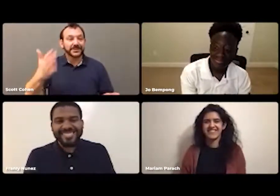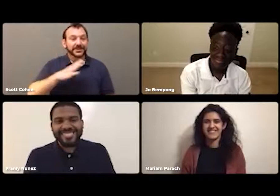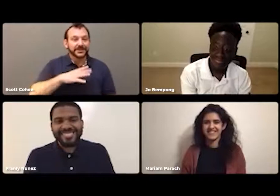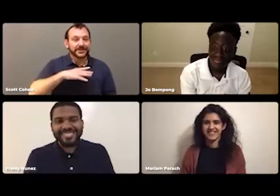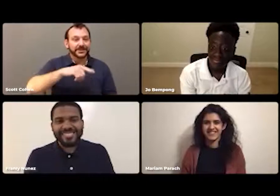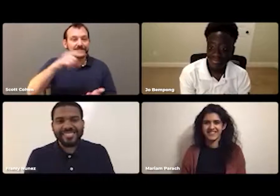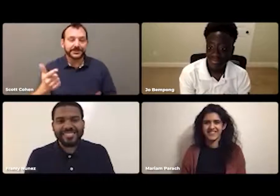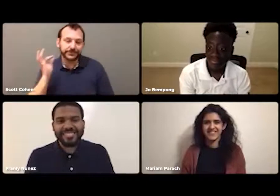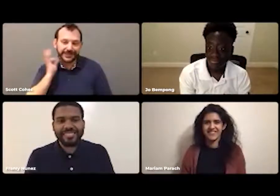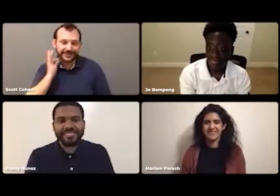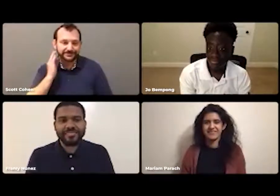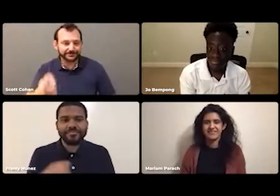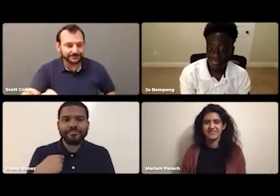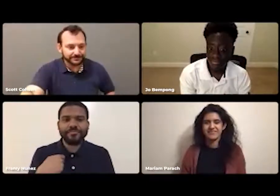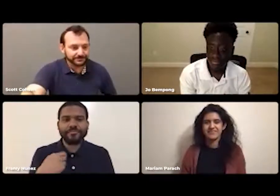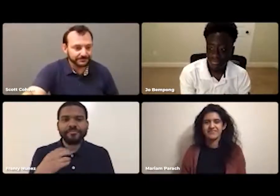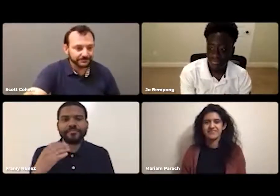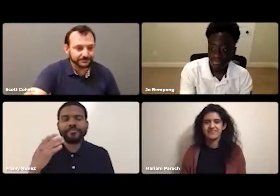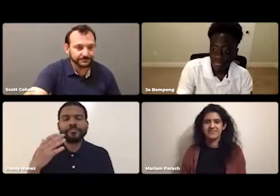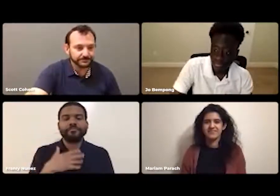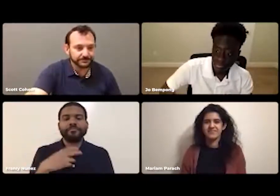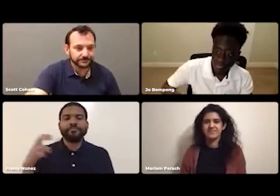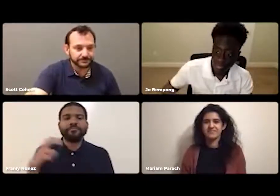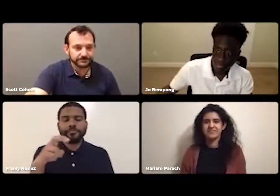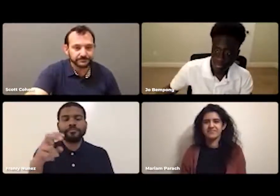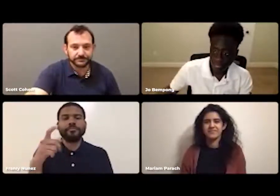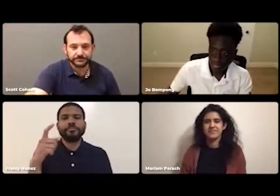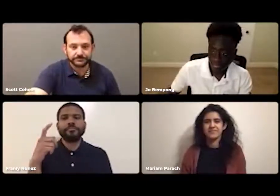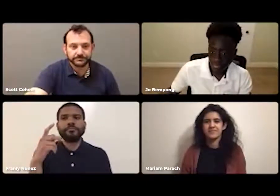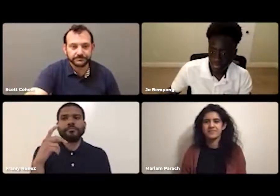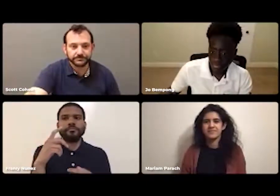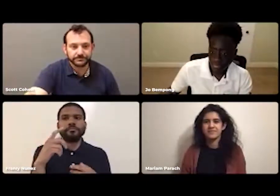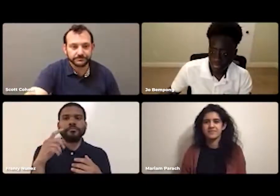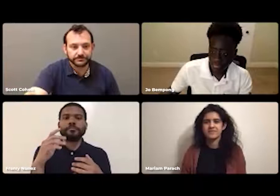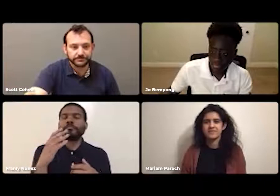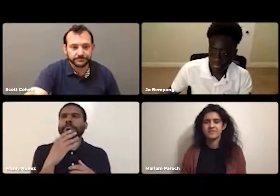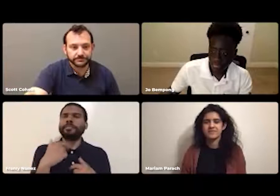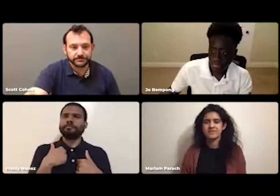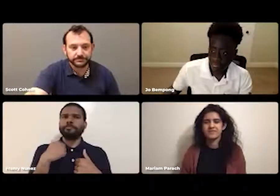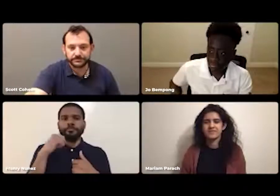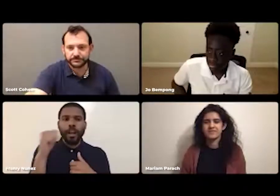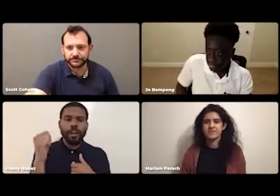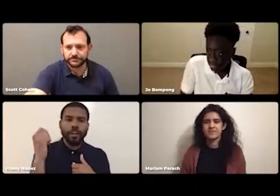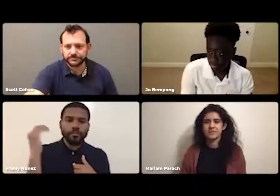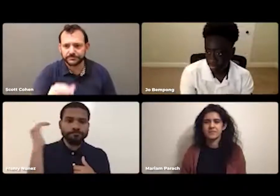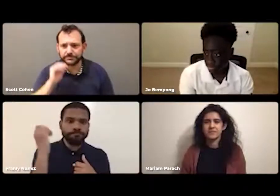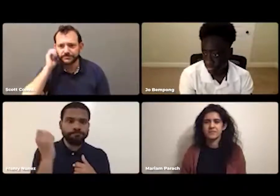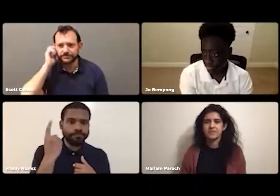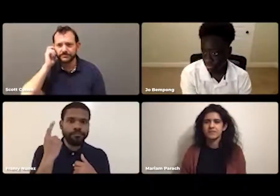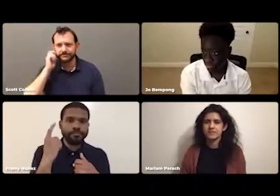Just having that third dimension, right? We just have a tiny video box here. Just give it a second. Brian will confirm to us whether or not it works. He'll release the PowerPoint back to me. We're getting yeses and thumbs up. Should we back up to our hellos? It seems there was a bug.